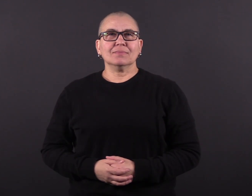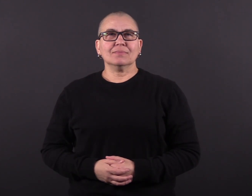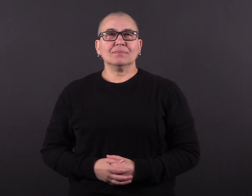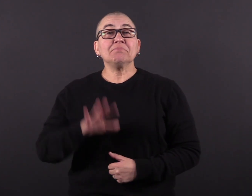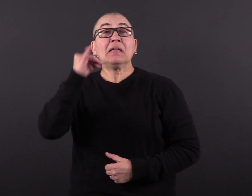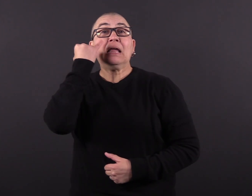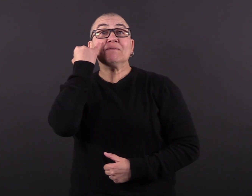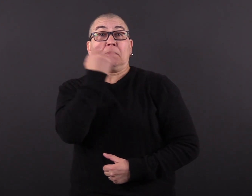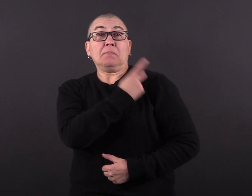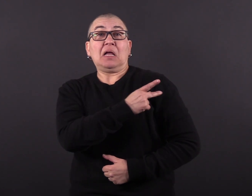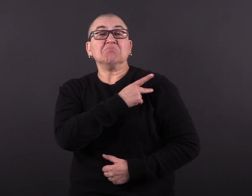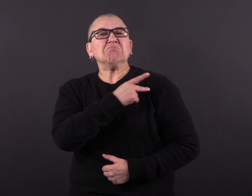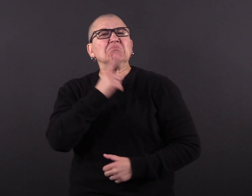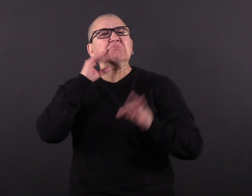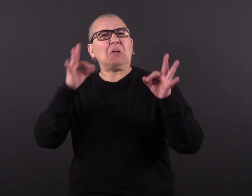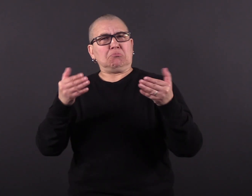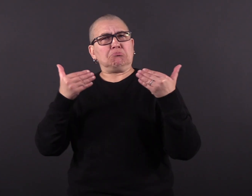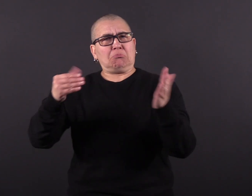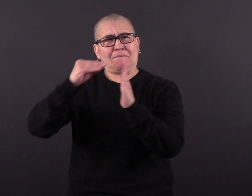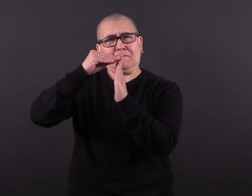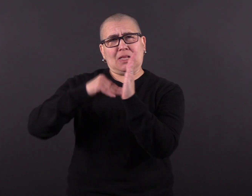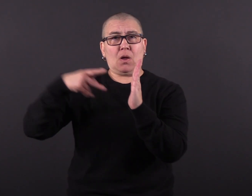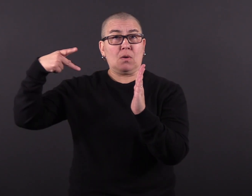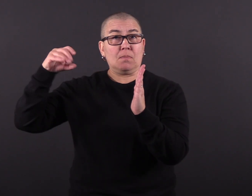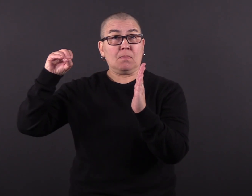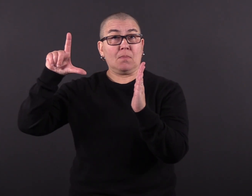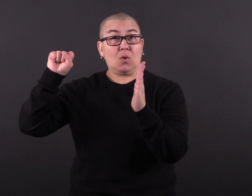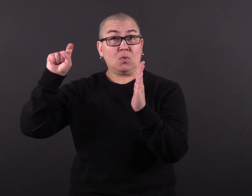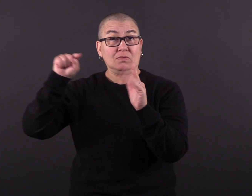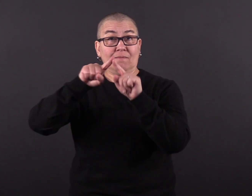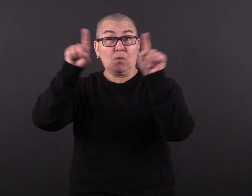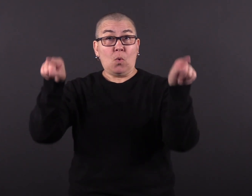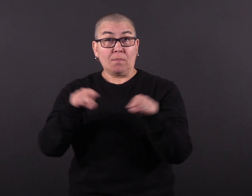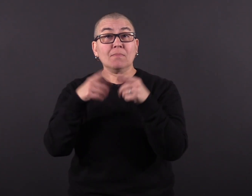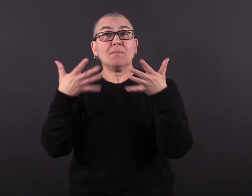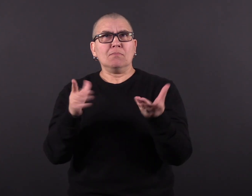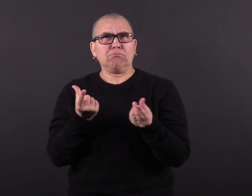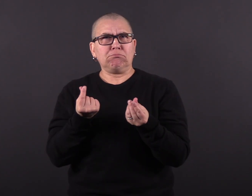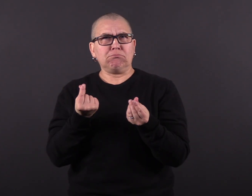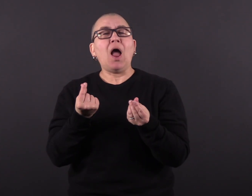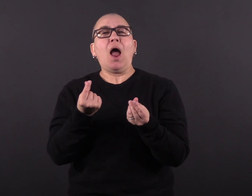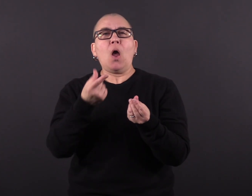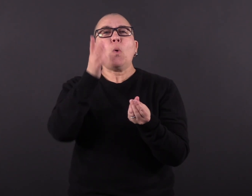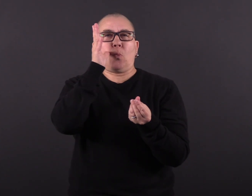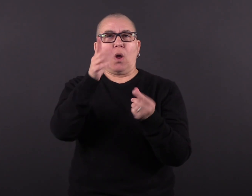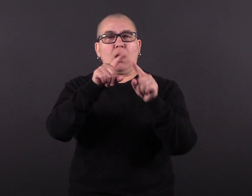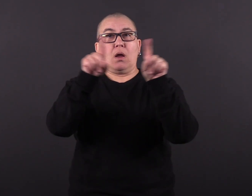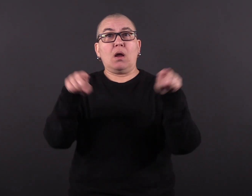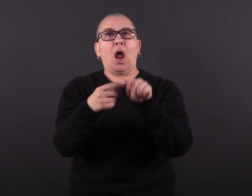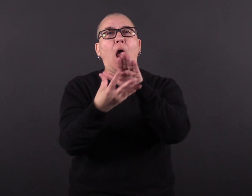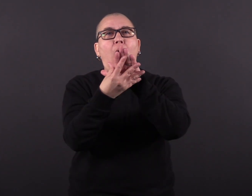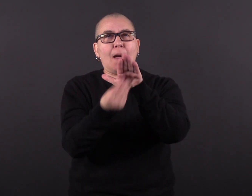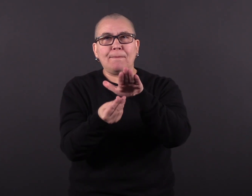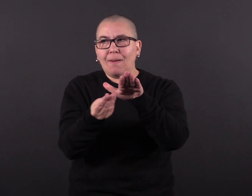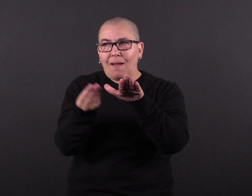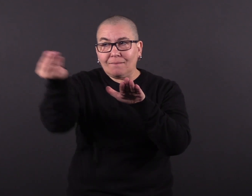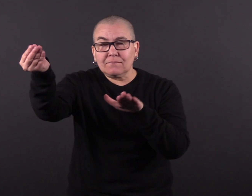If a patient decides on completing a POLST form, the form is copied into their medical file,